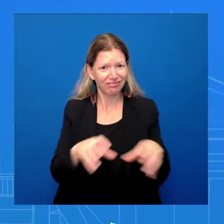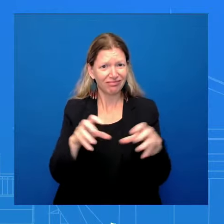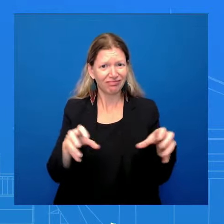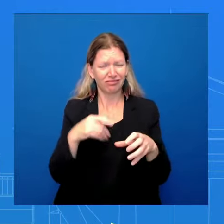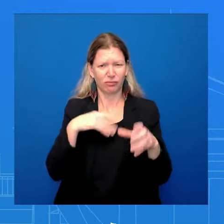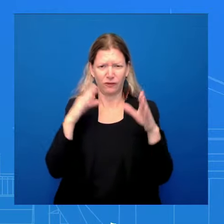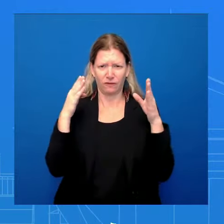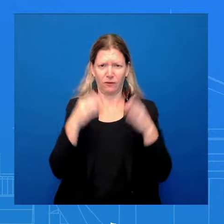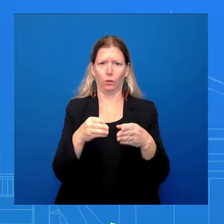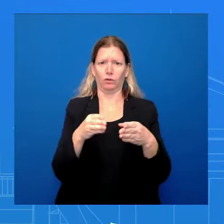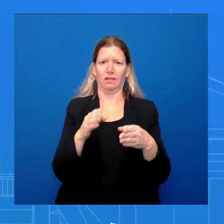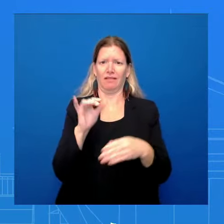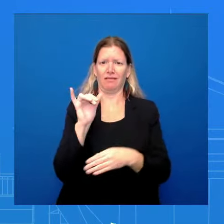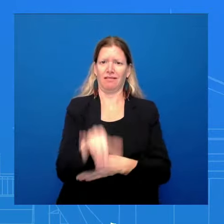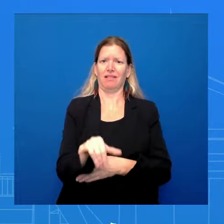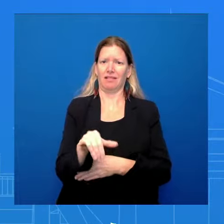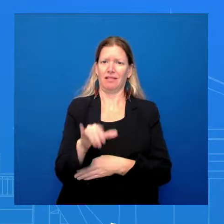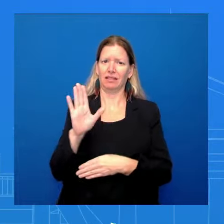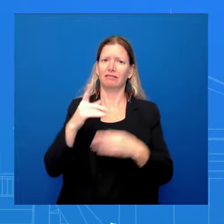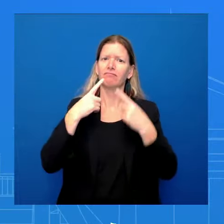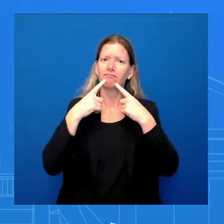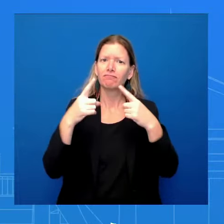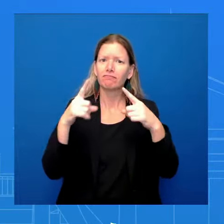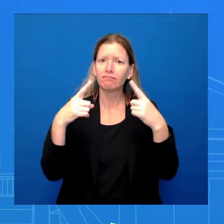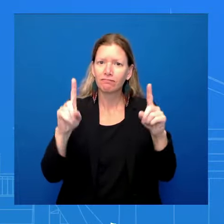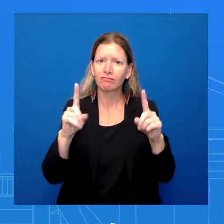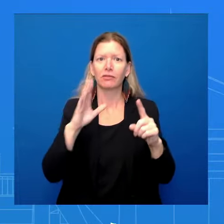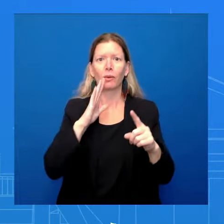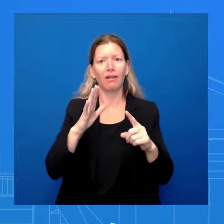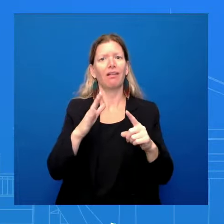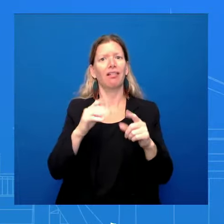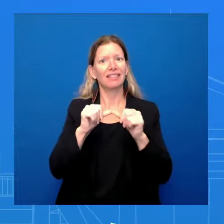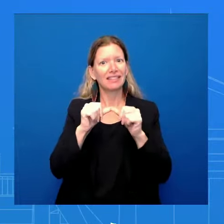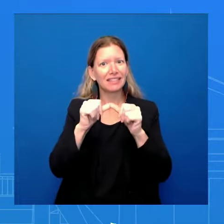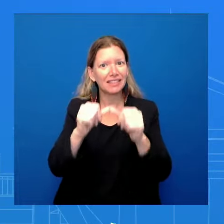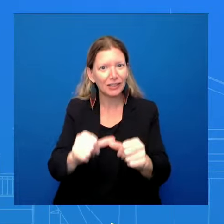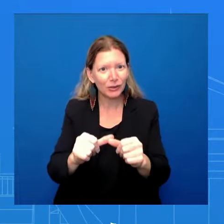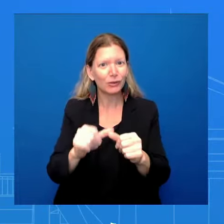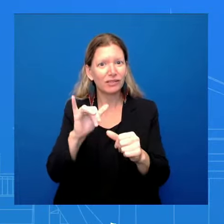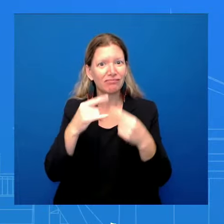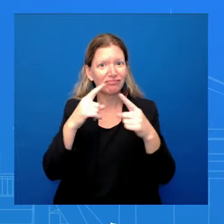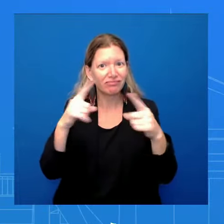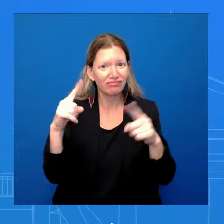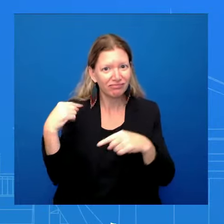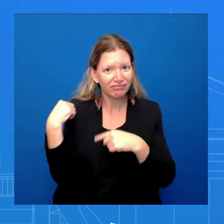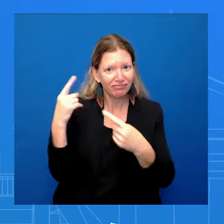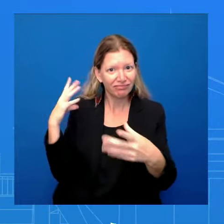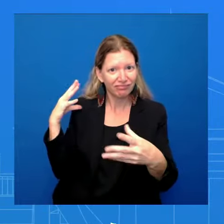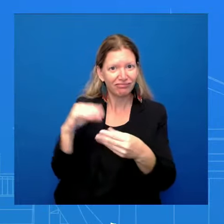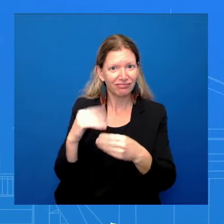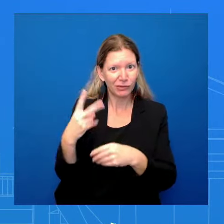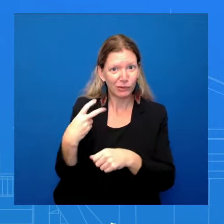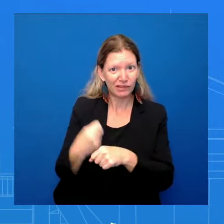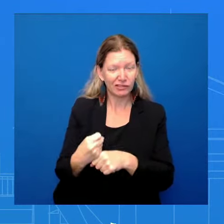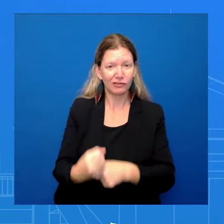that this President has had in the last two years. The Press: And so, given all that -- everything you just listed -- why do you think so many Americans still say